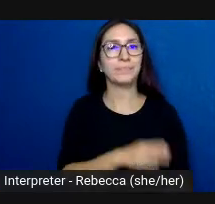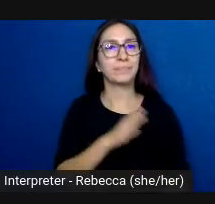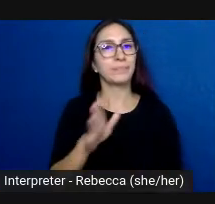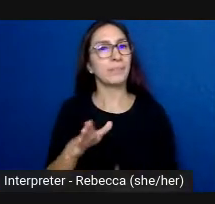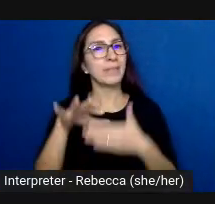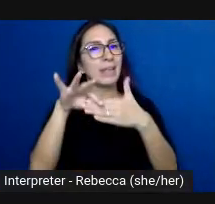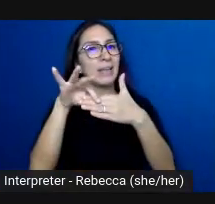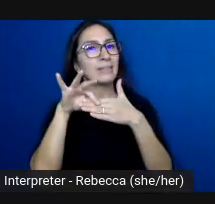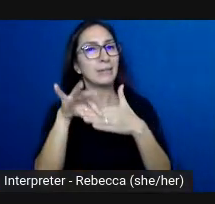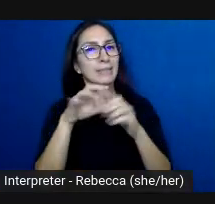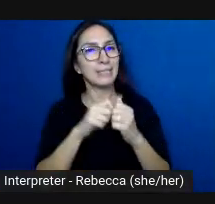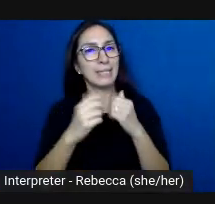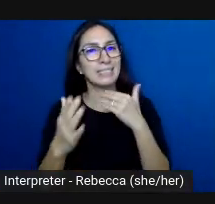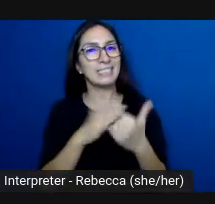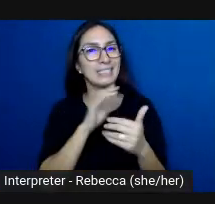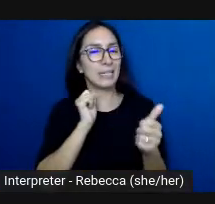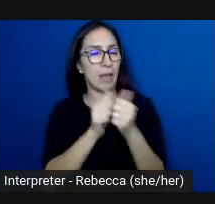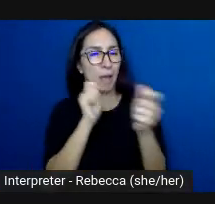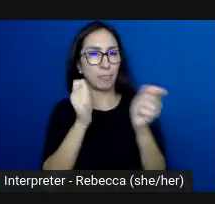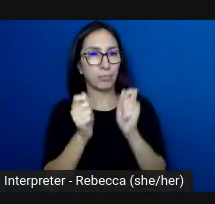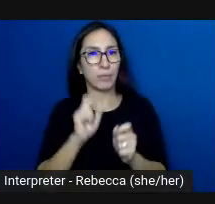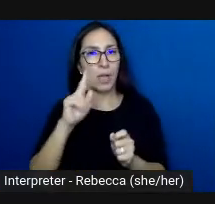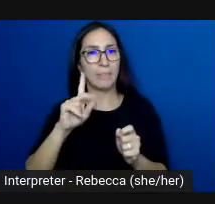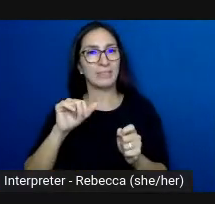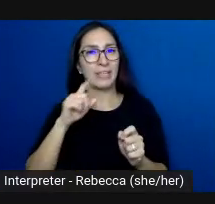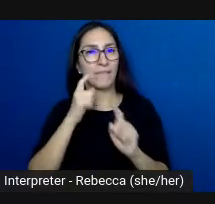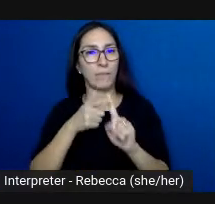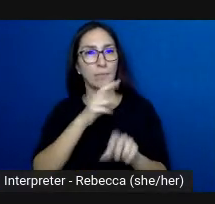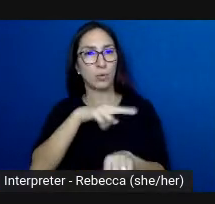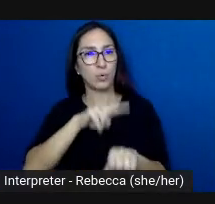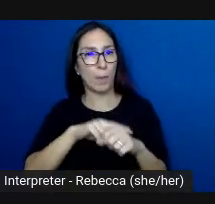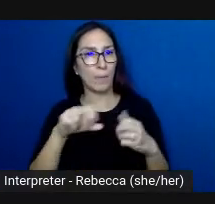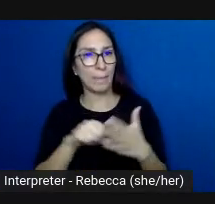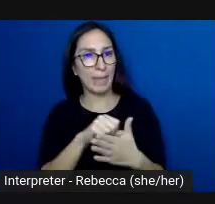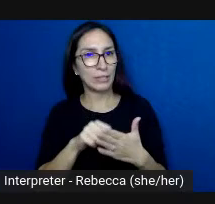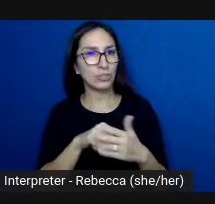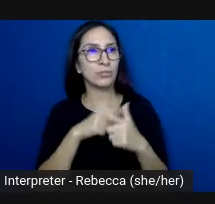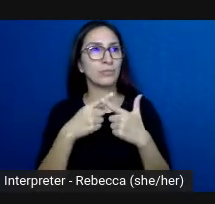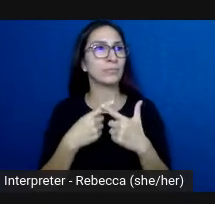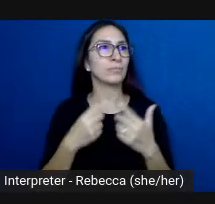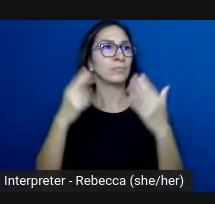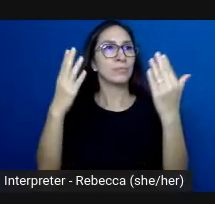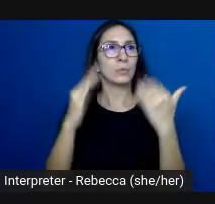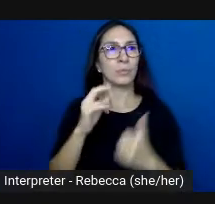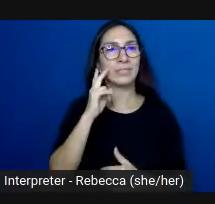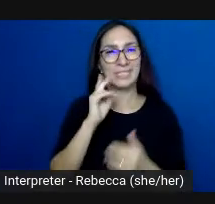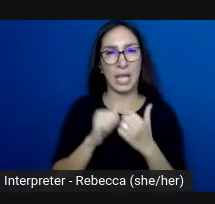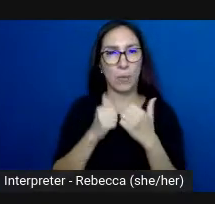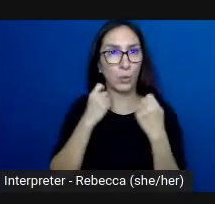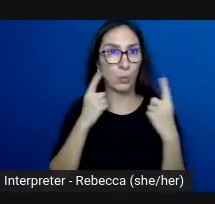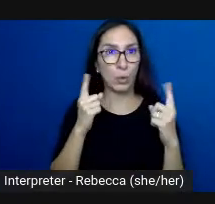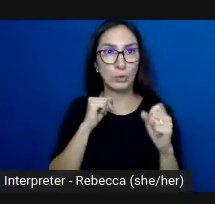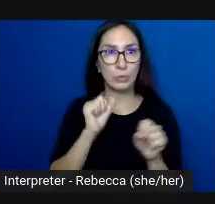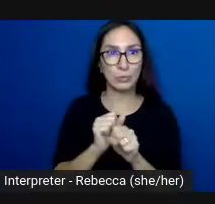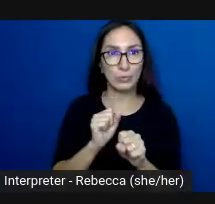Let's see how it works. When you activate accessibility statement plug-in,